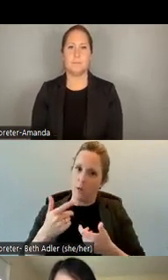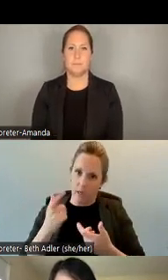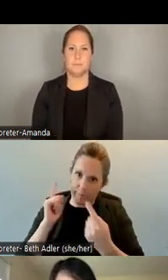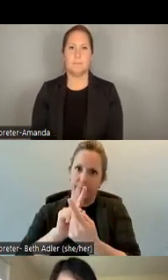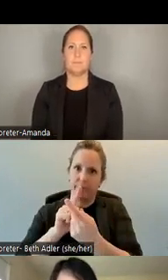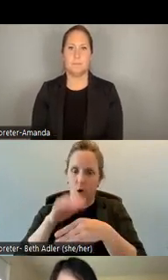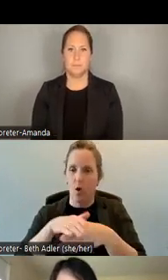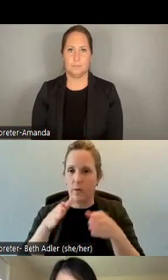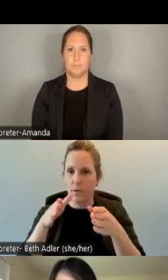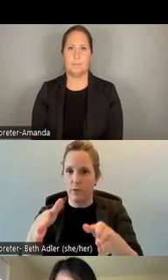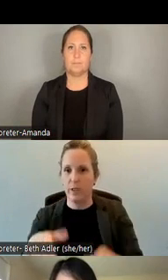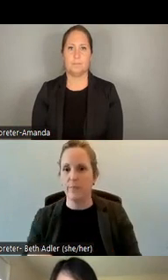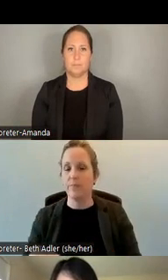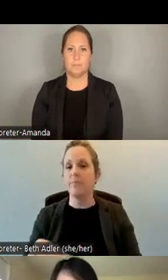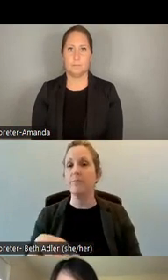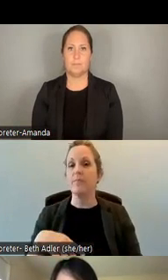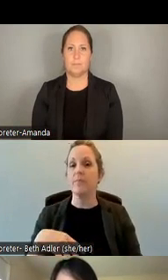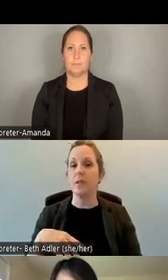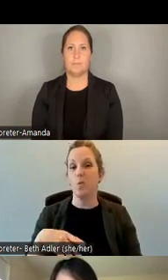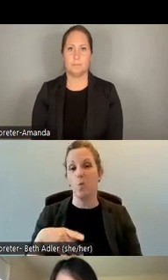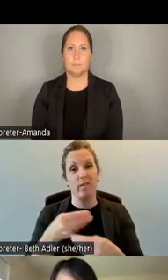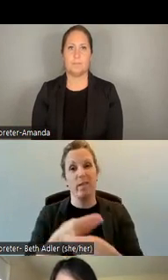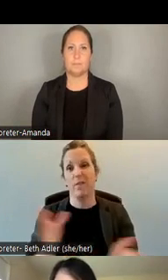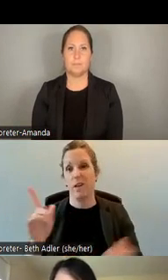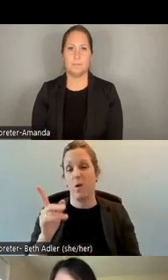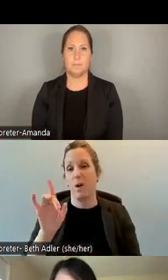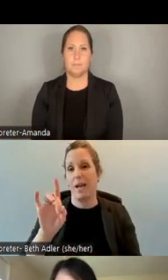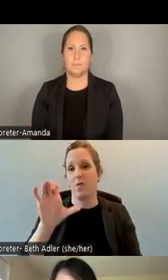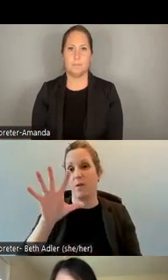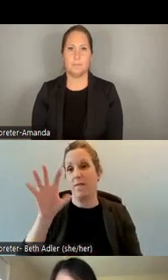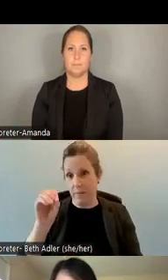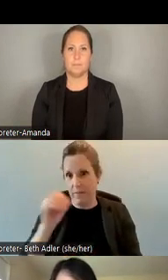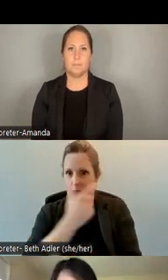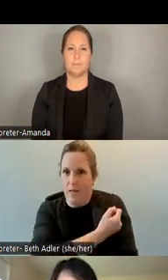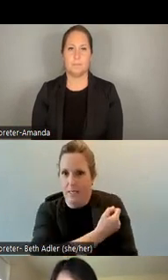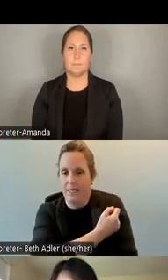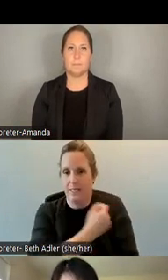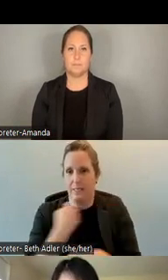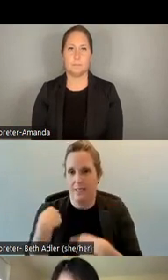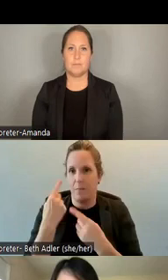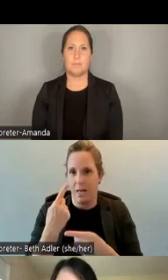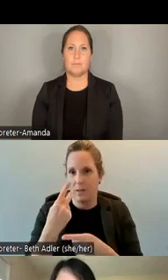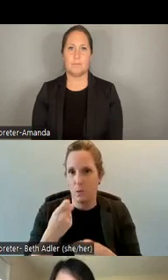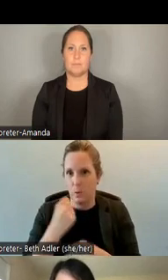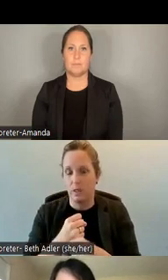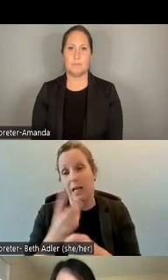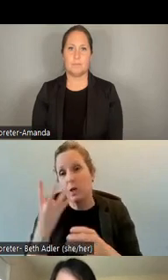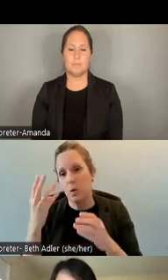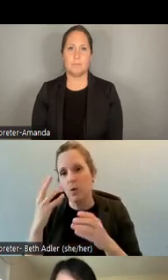over the past few years 850 covid vaccines and I and including booster shots as well and I really